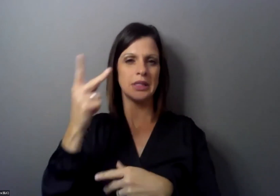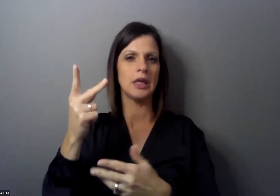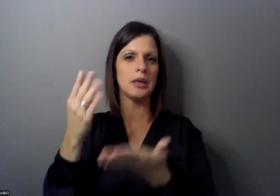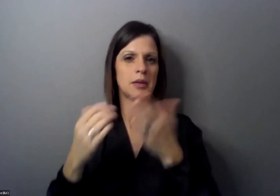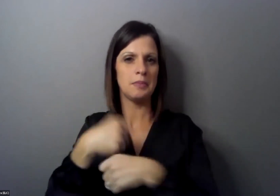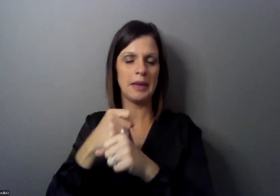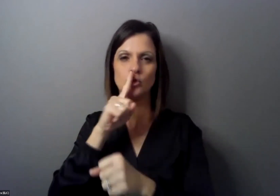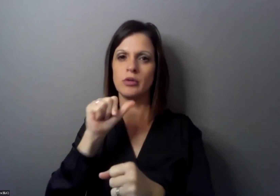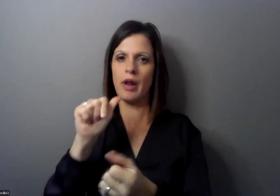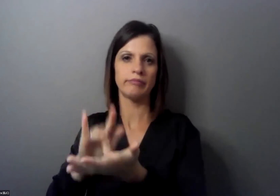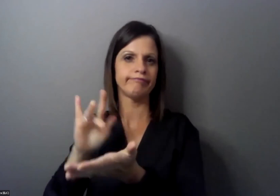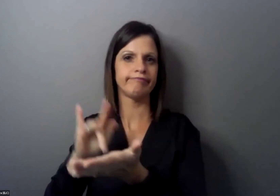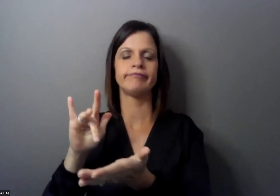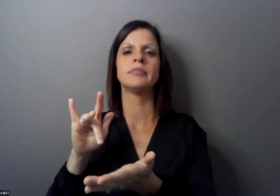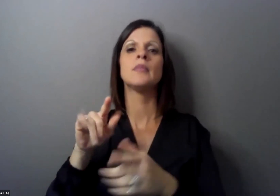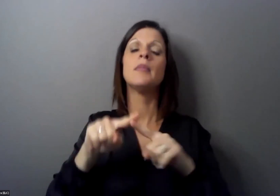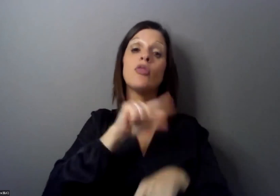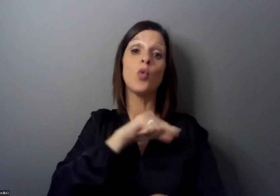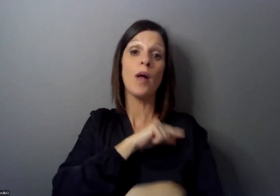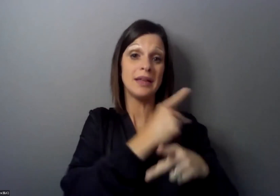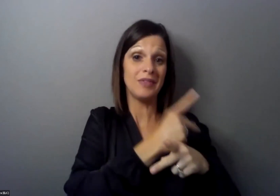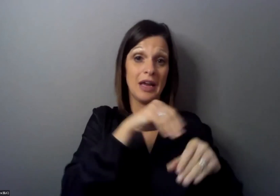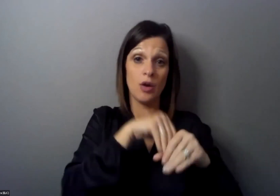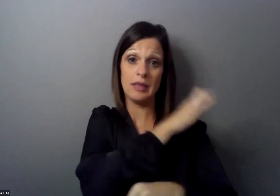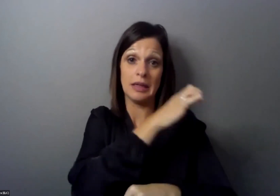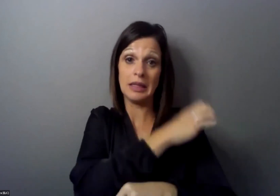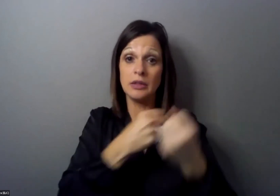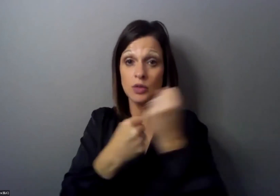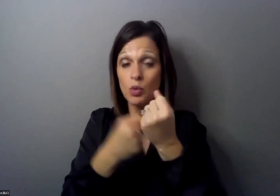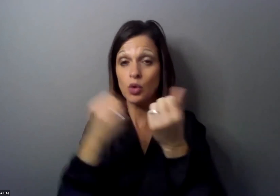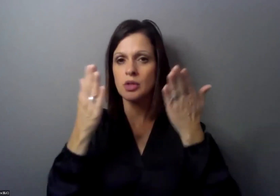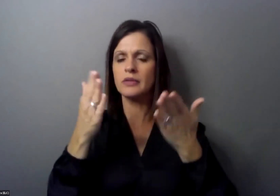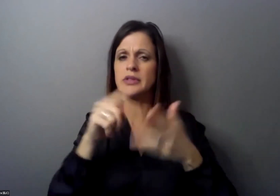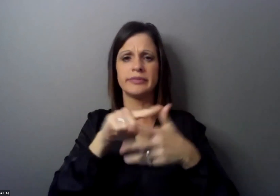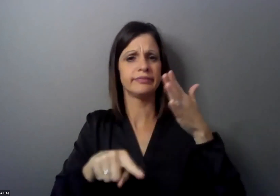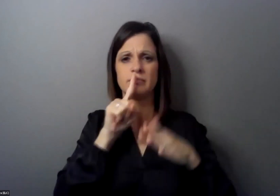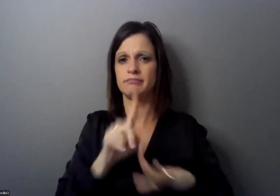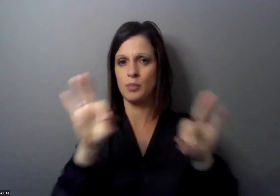and the quality of care provided in the clinic and support services are very important. Thank you.